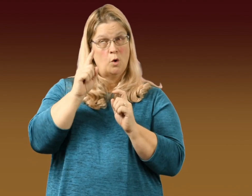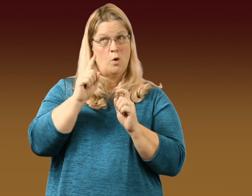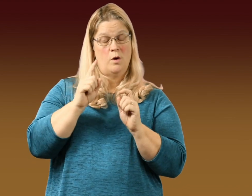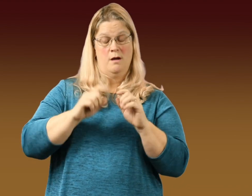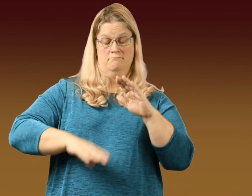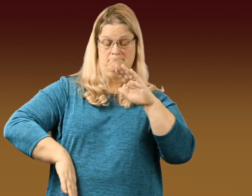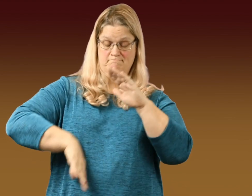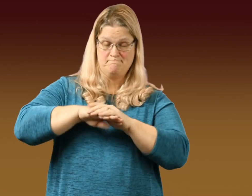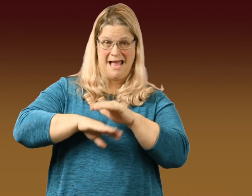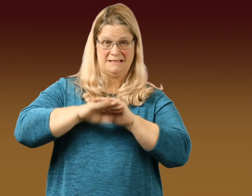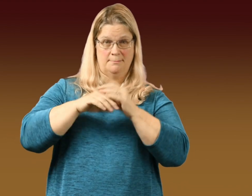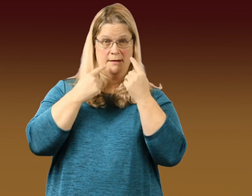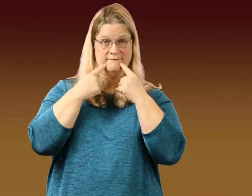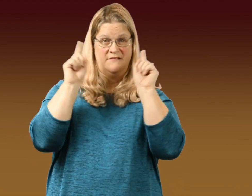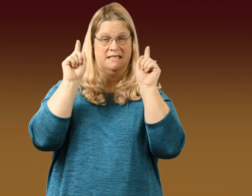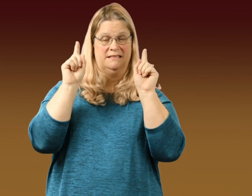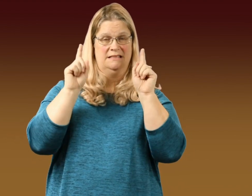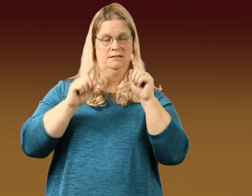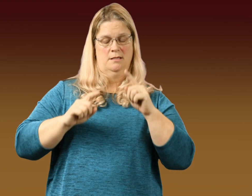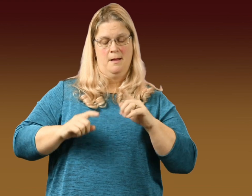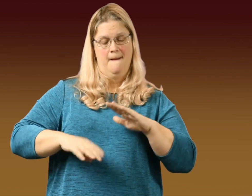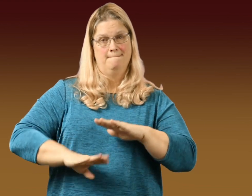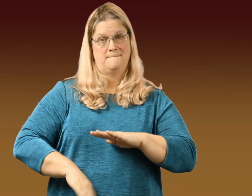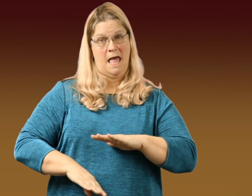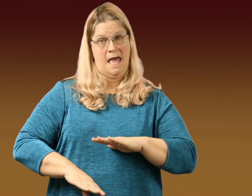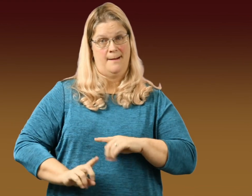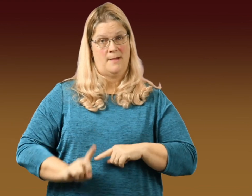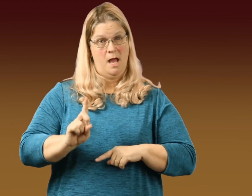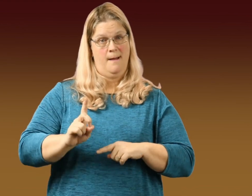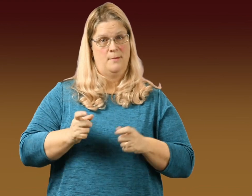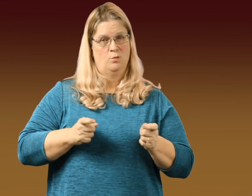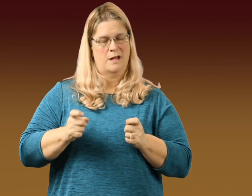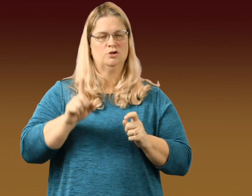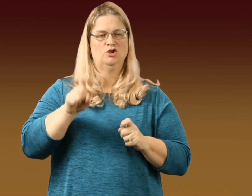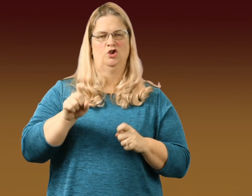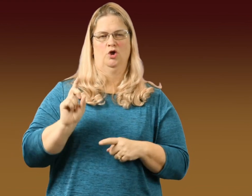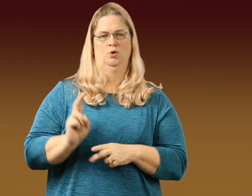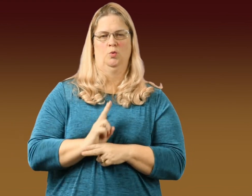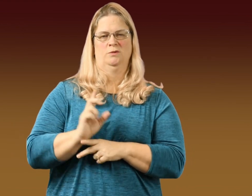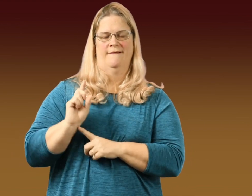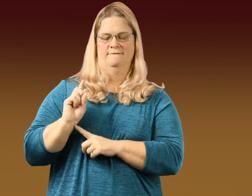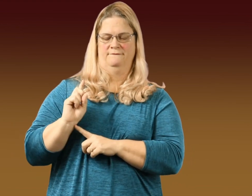So, for maximum effectiveness, bottom-up regulation should be used first,